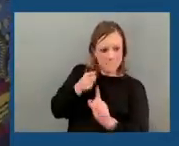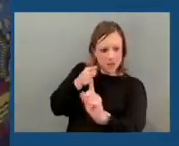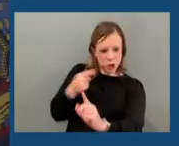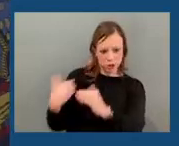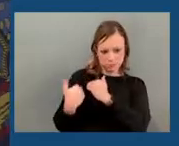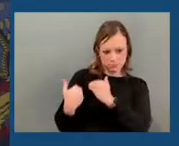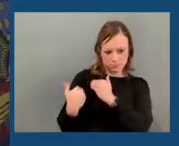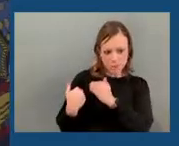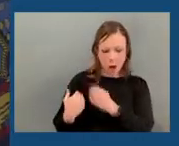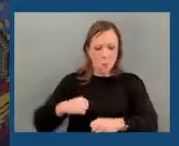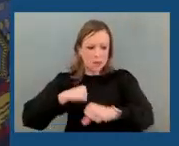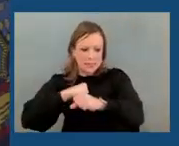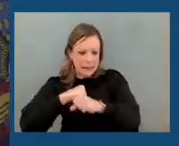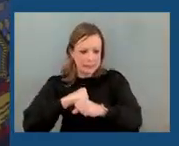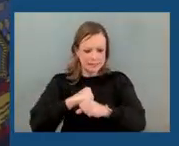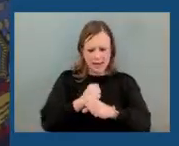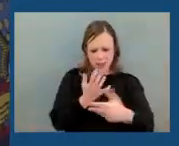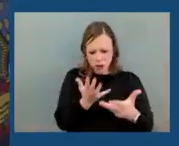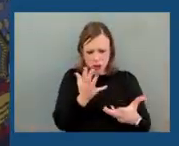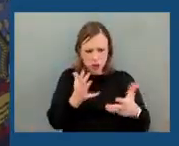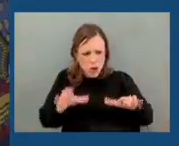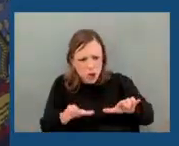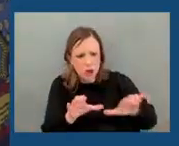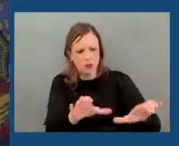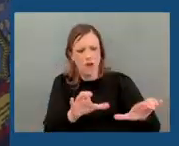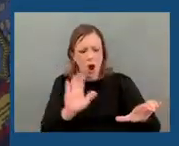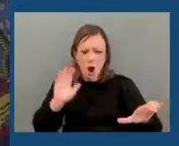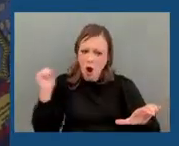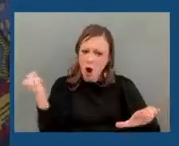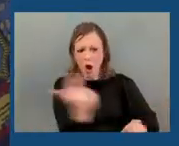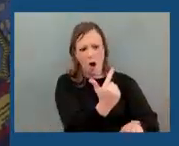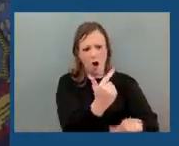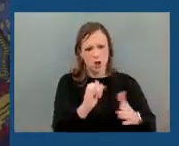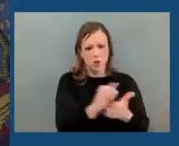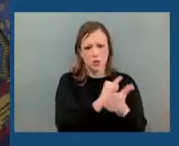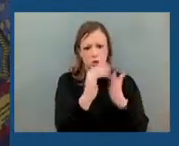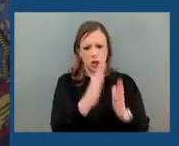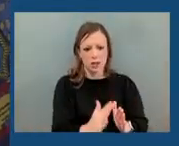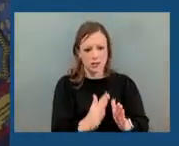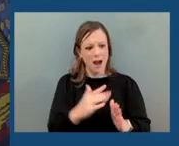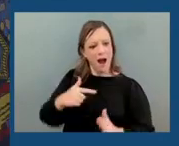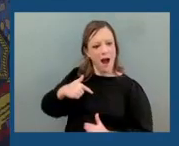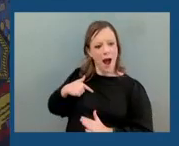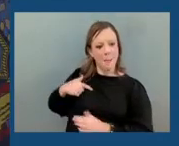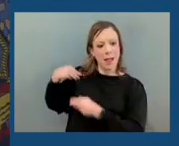For those of you who don't know, I am a legacy officer in that my father was also a police officer.